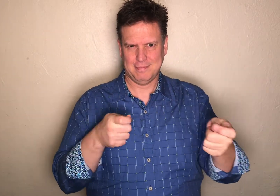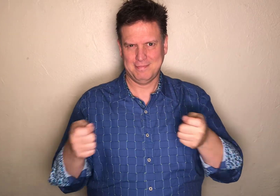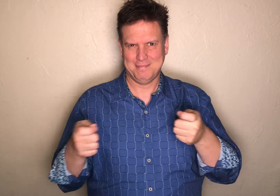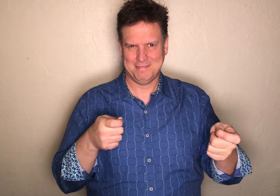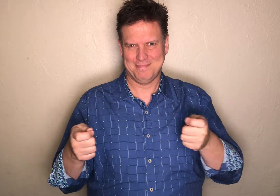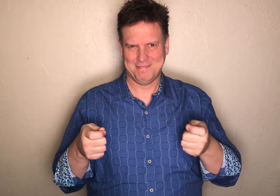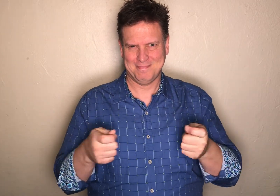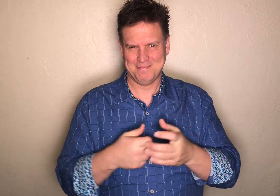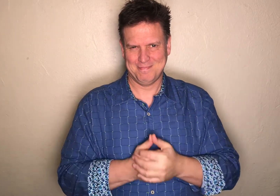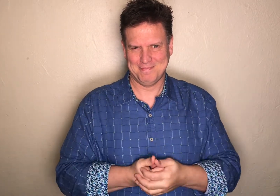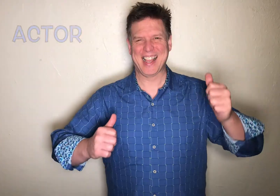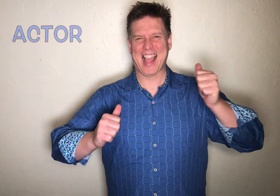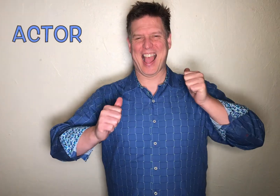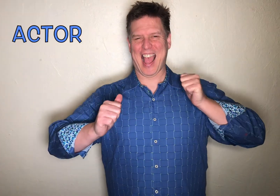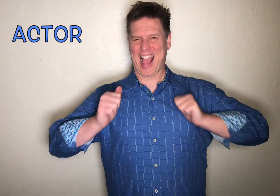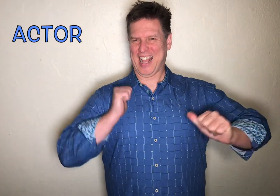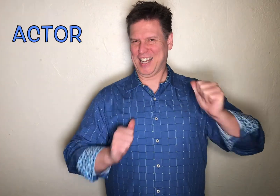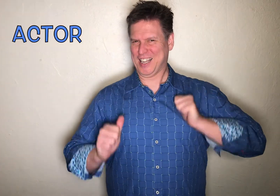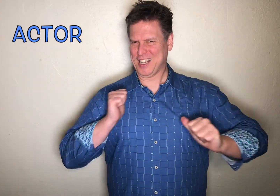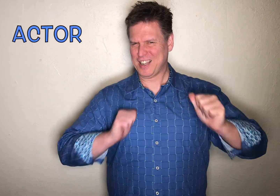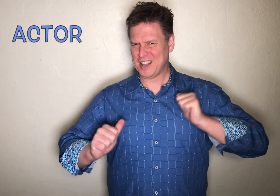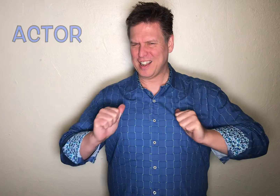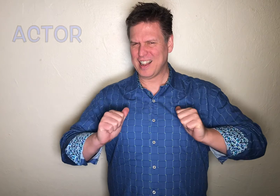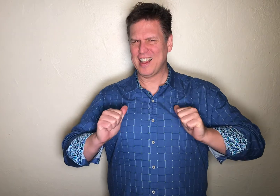see the hand shapes